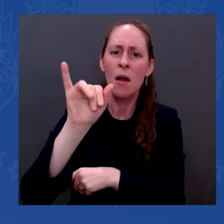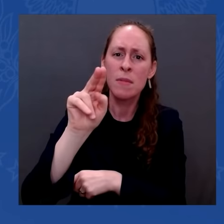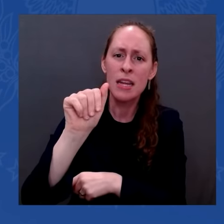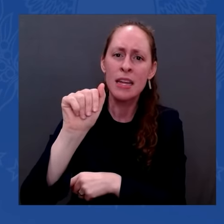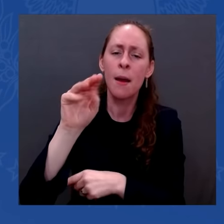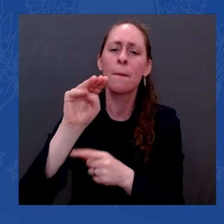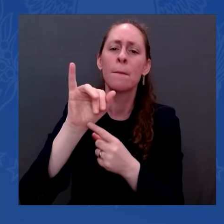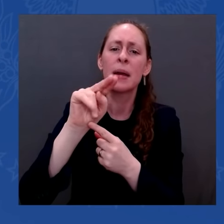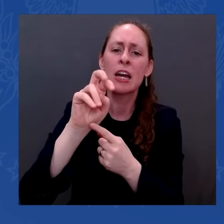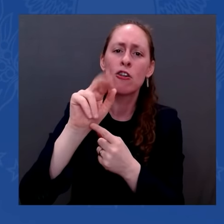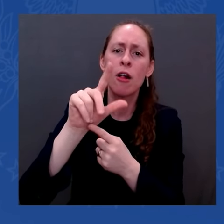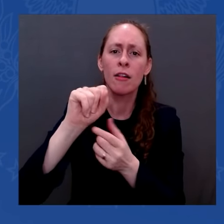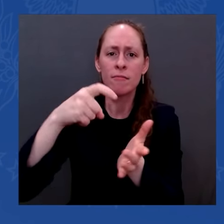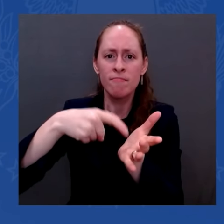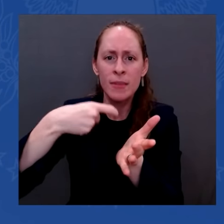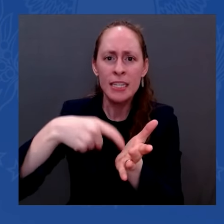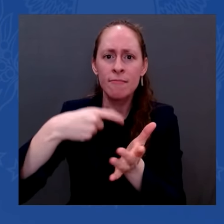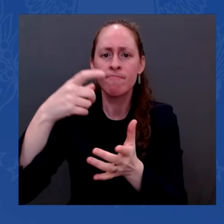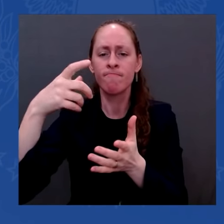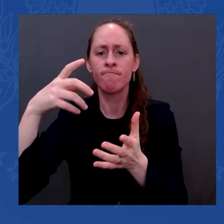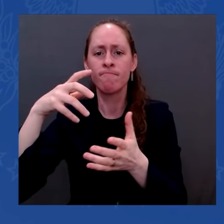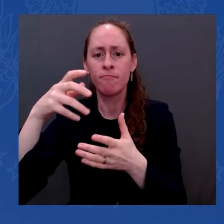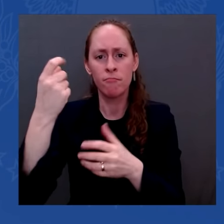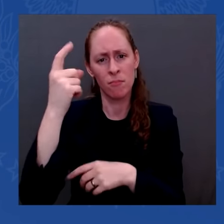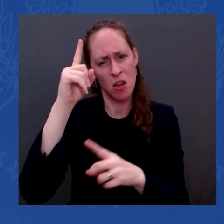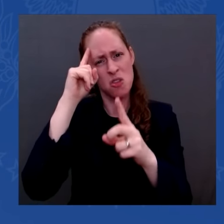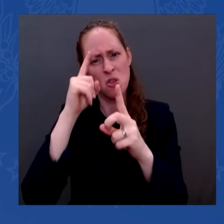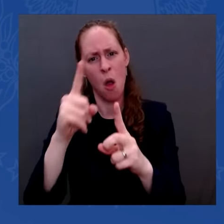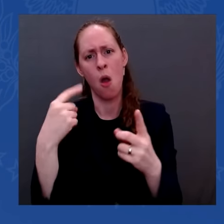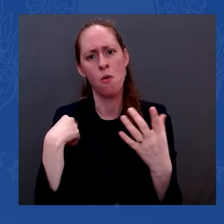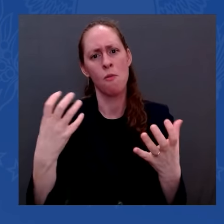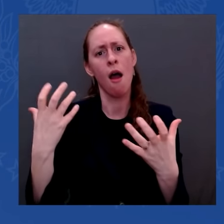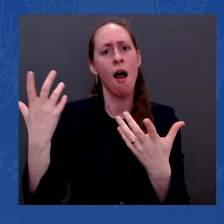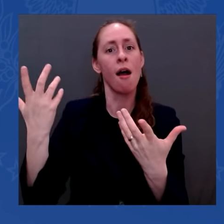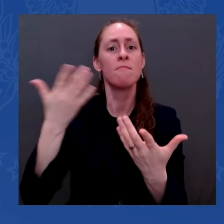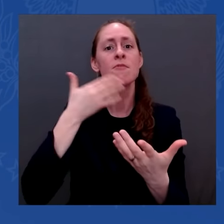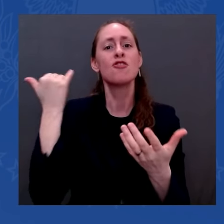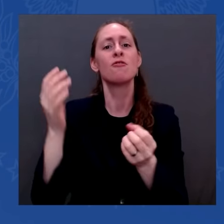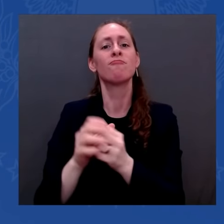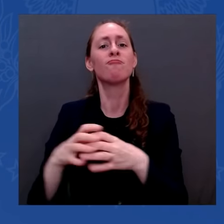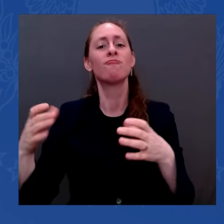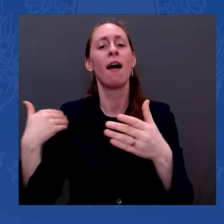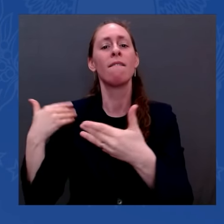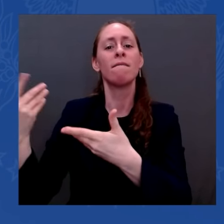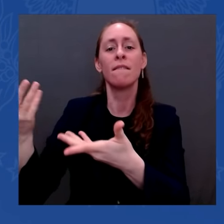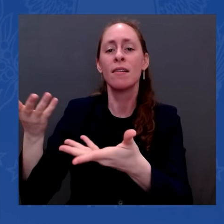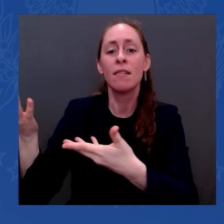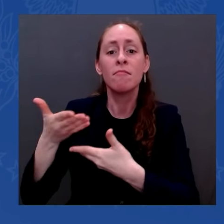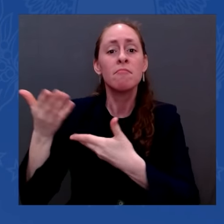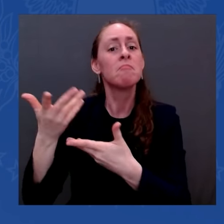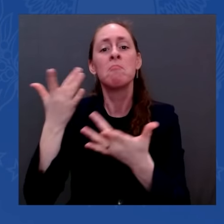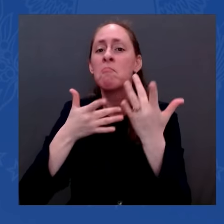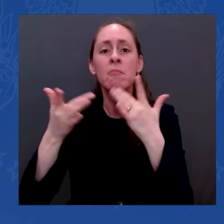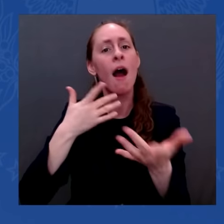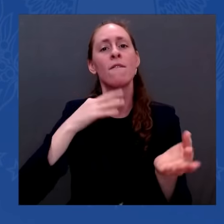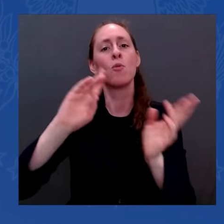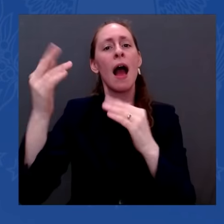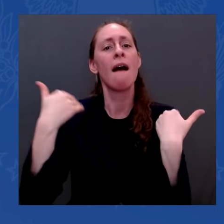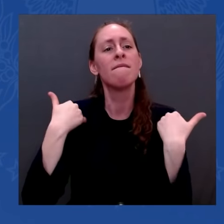for the magnets that power electric vehicle motors, wind turbines, and so much more. We know that when the federal government